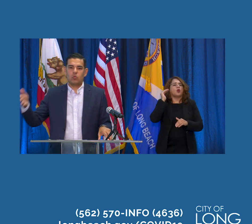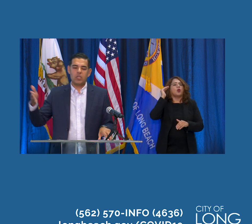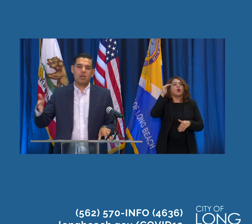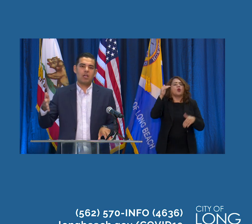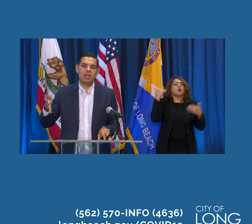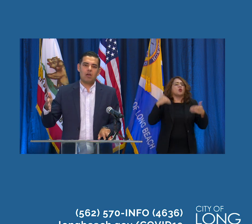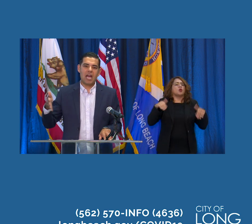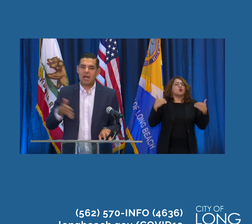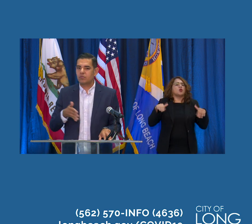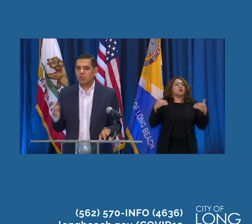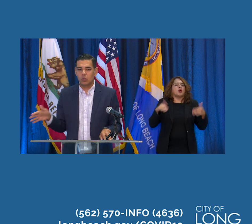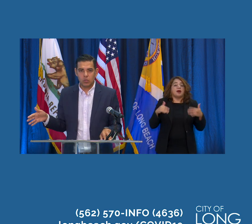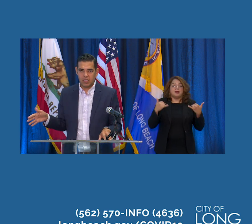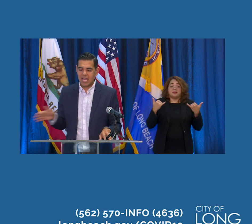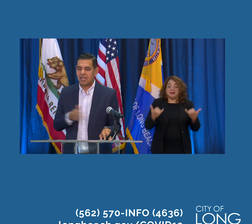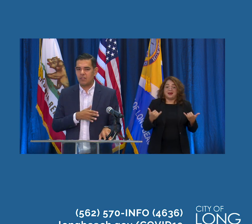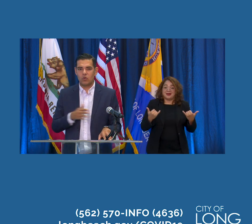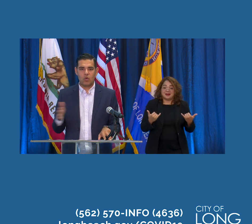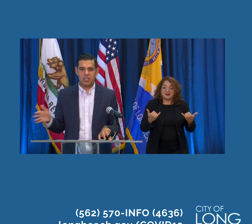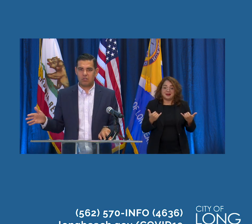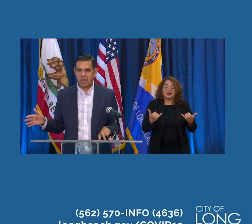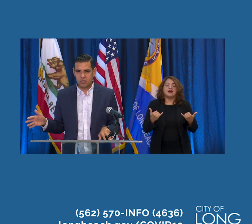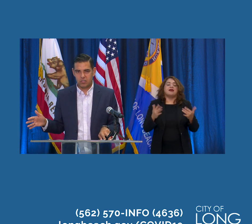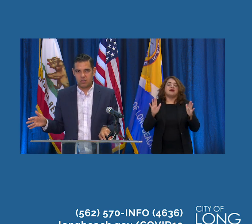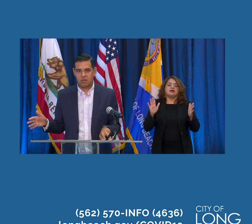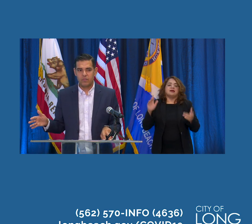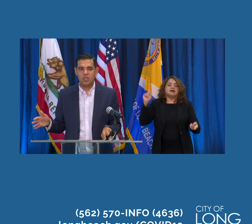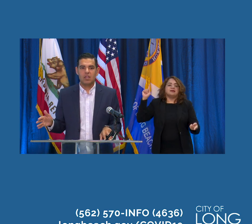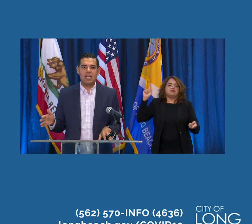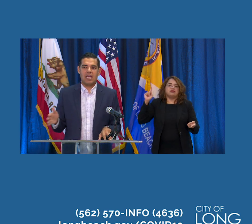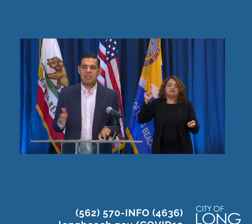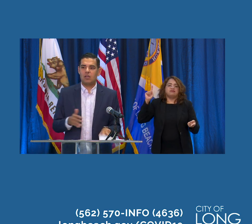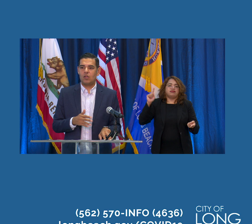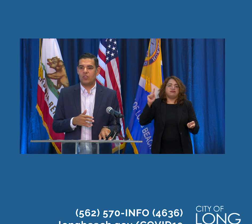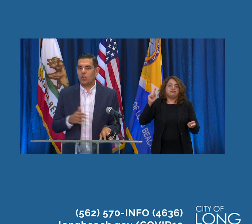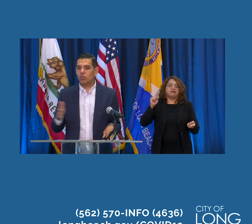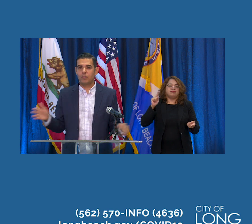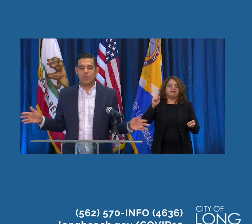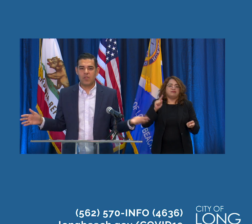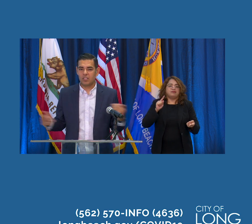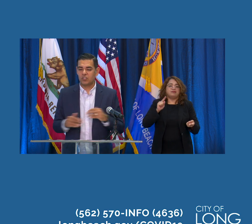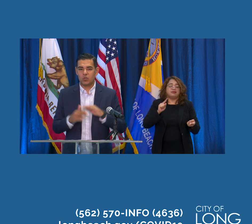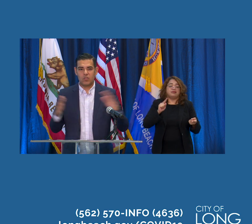And so we are absolutely headed in the right direction and the only people that can screw